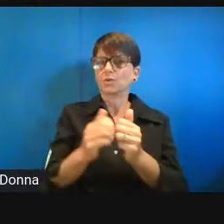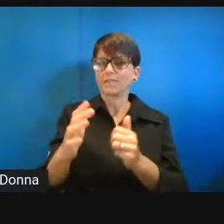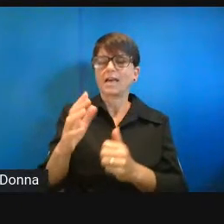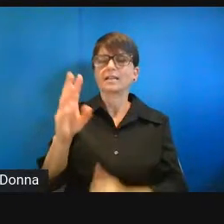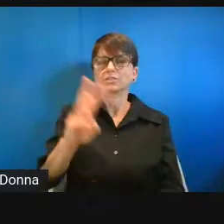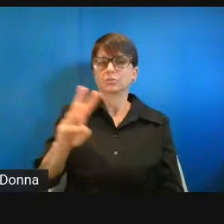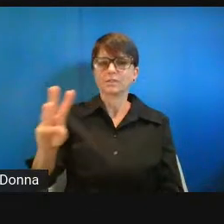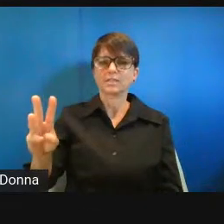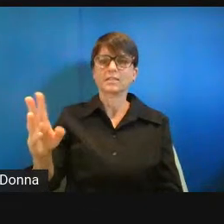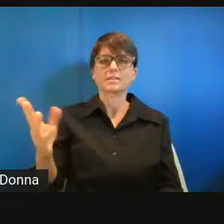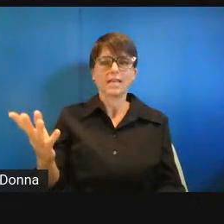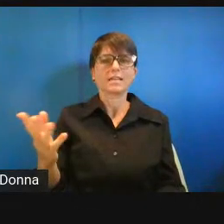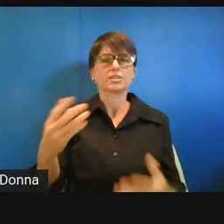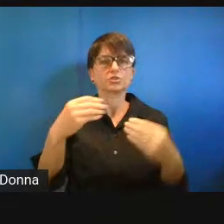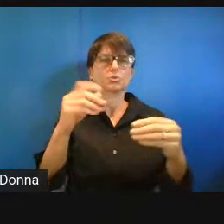personally believe that there are more urgent accessibility